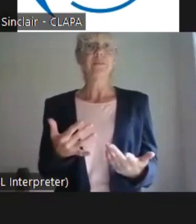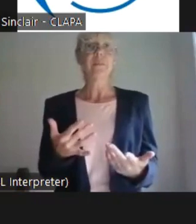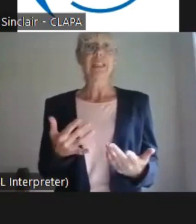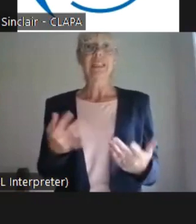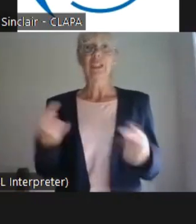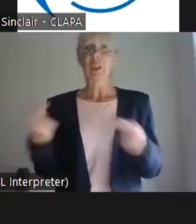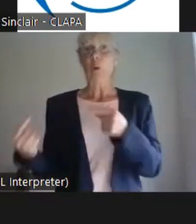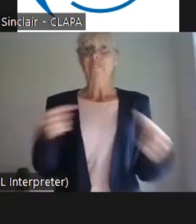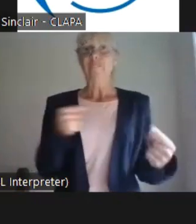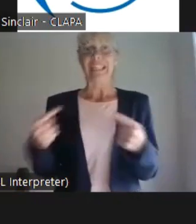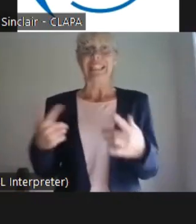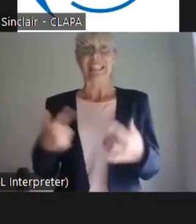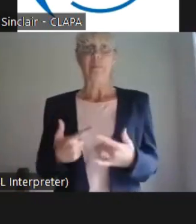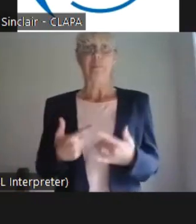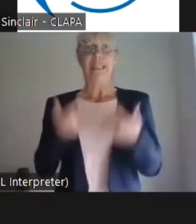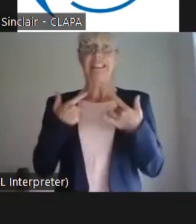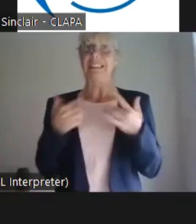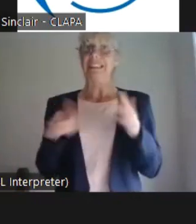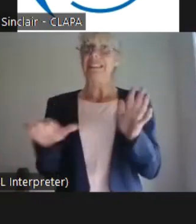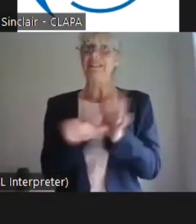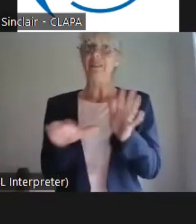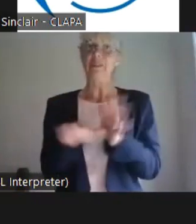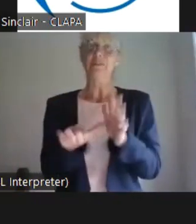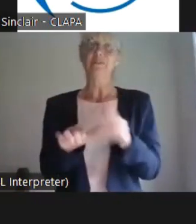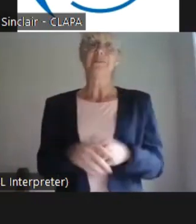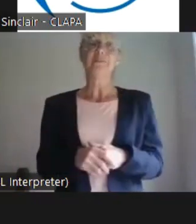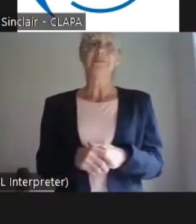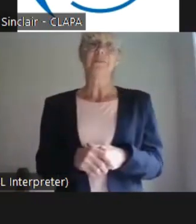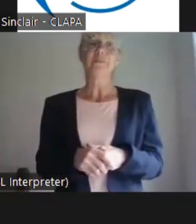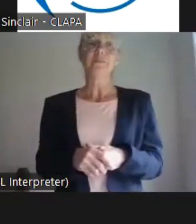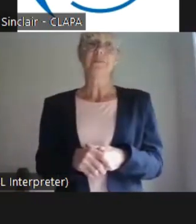opinions from everybody unfortunately so it does make it quite hard I think